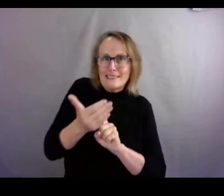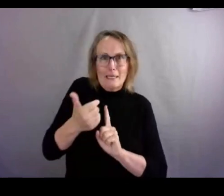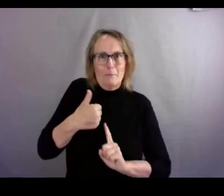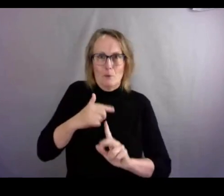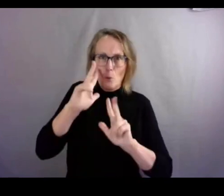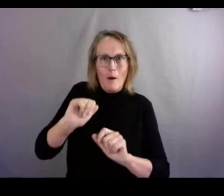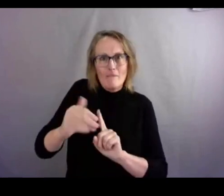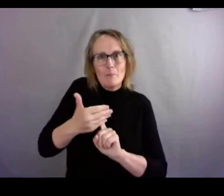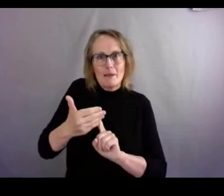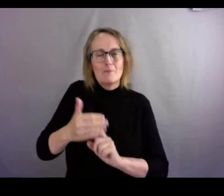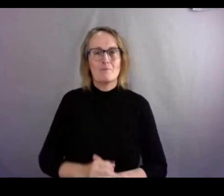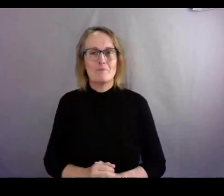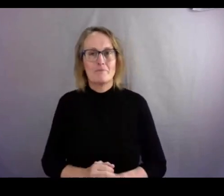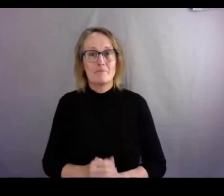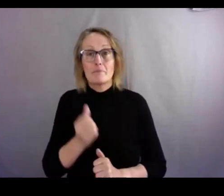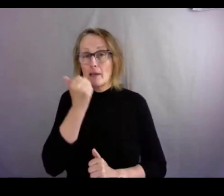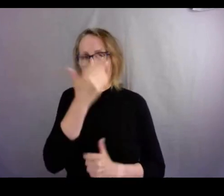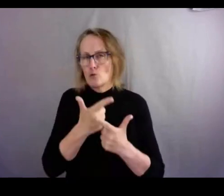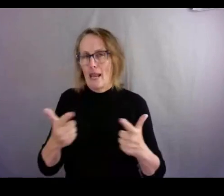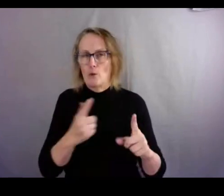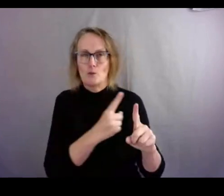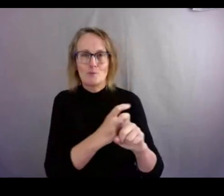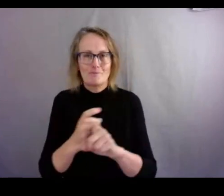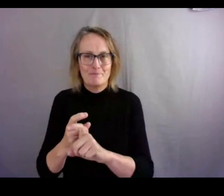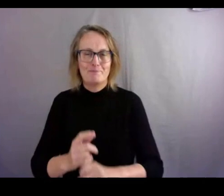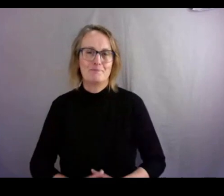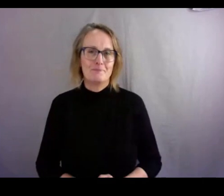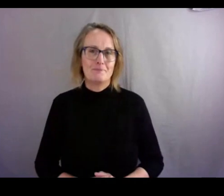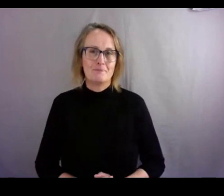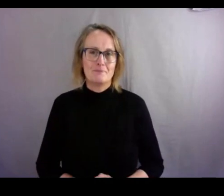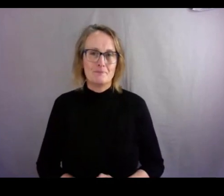(speaks in Ngunnawal language)